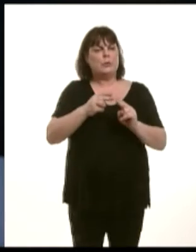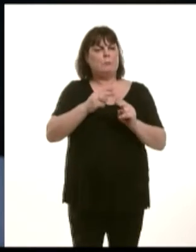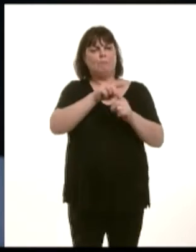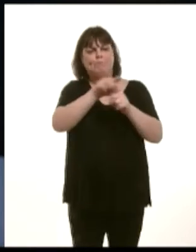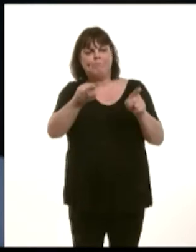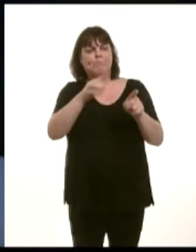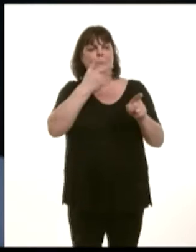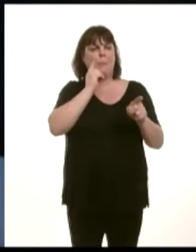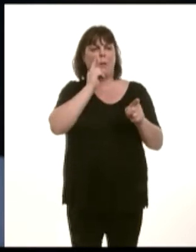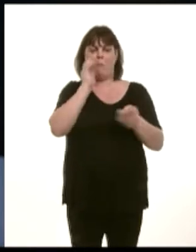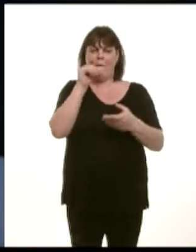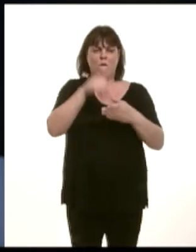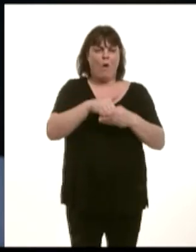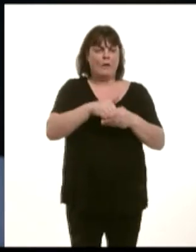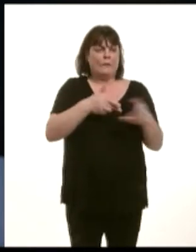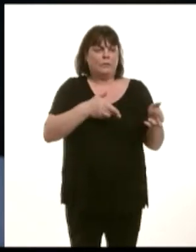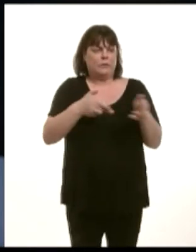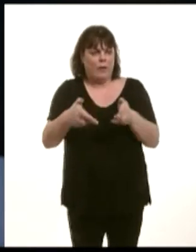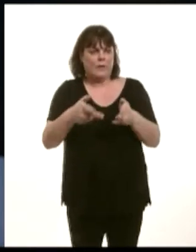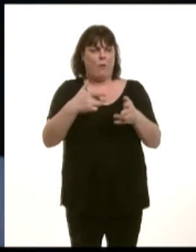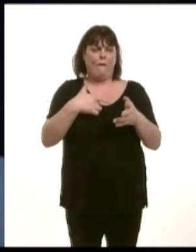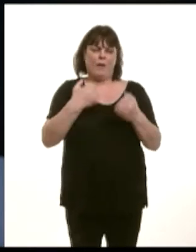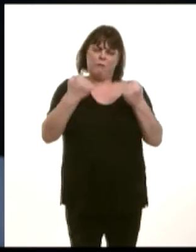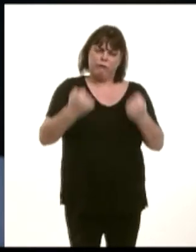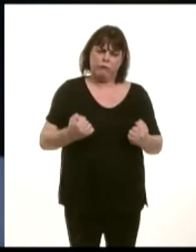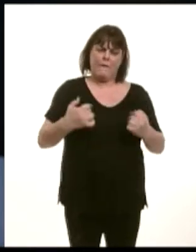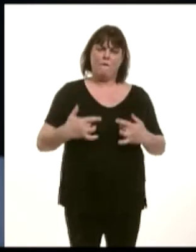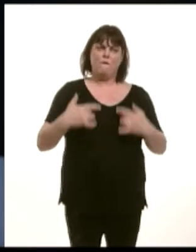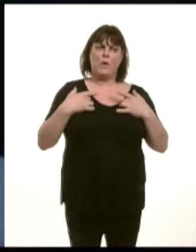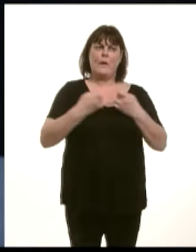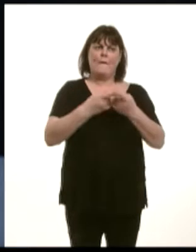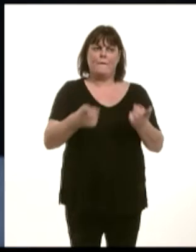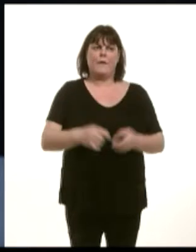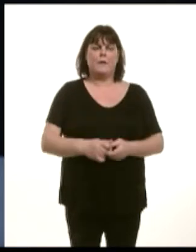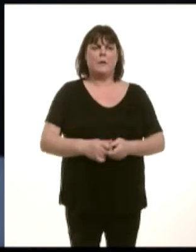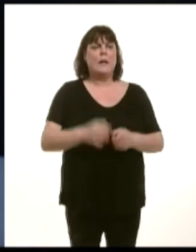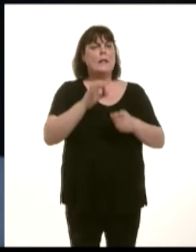drawing on good practice that already exists here in Wales, such, for example, as the Mosaic